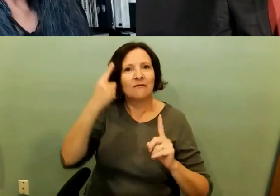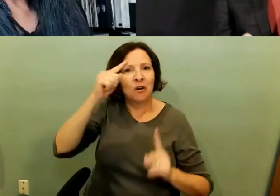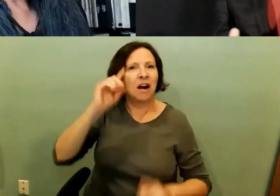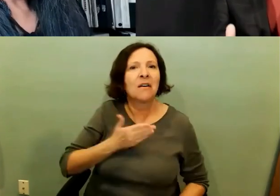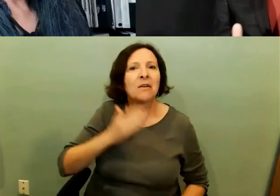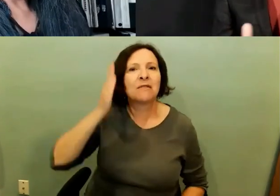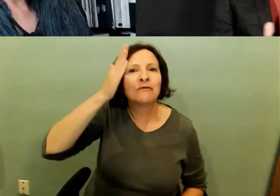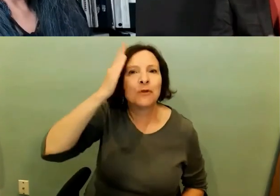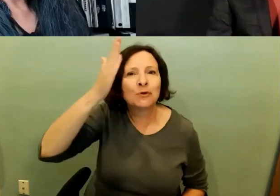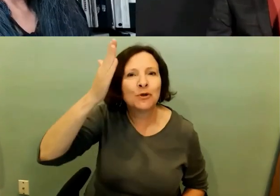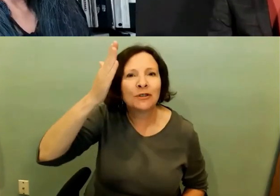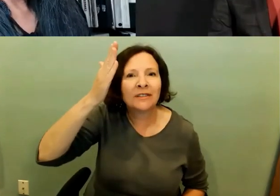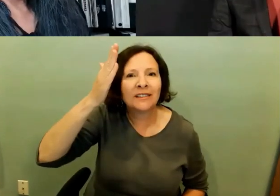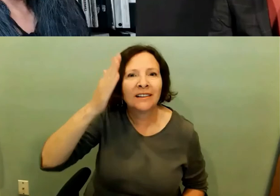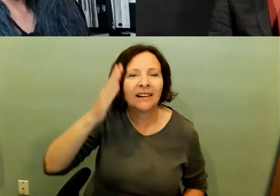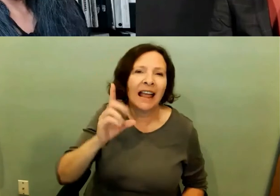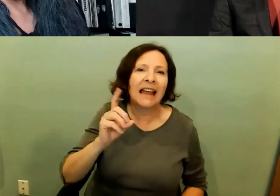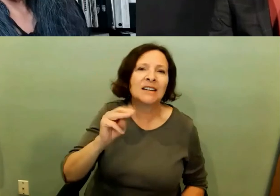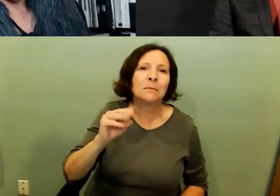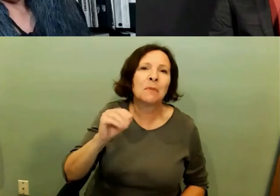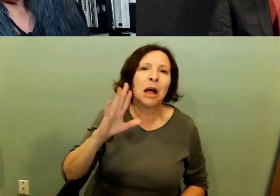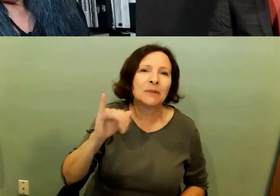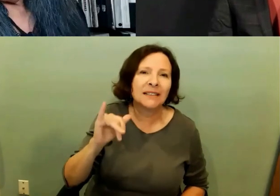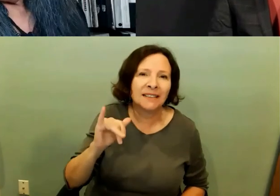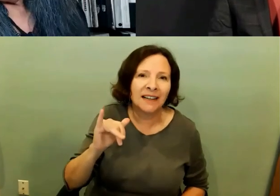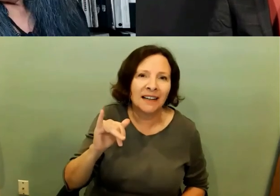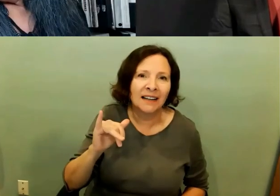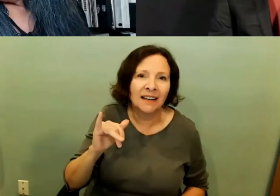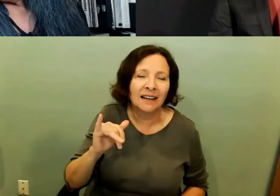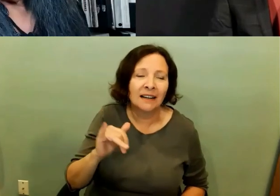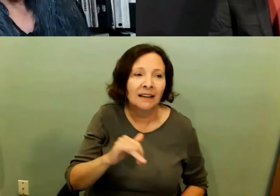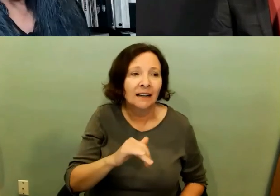Dr. Wimberly I think we have time for one final question.